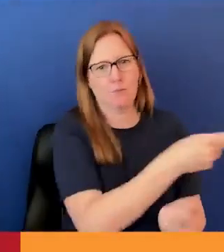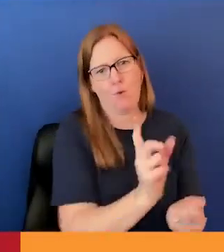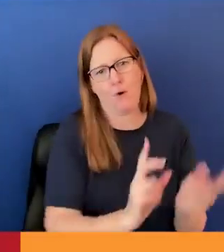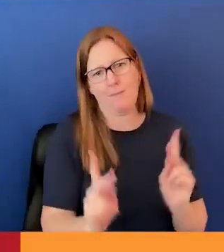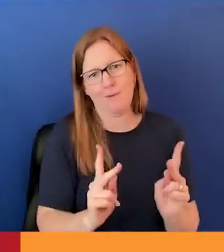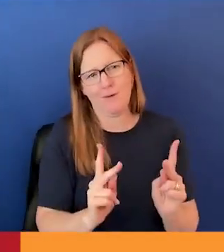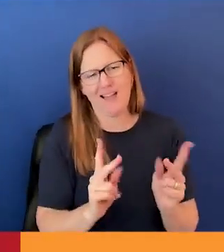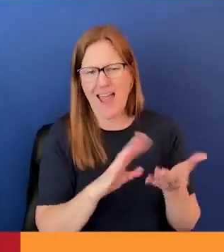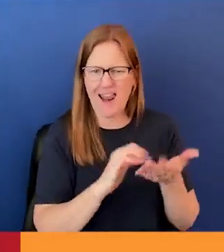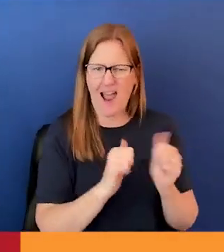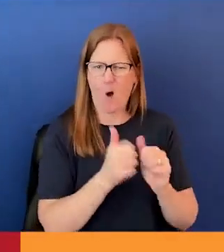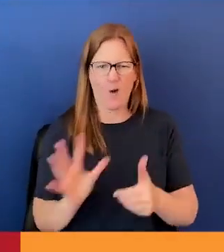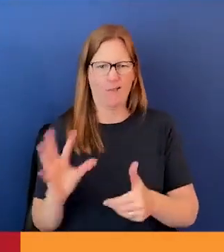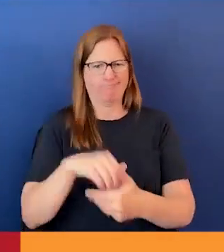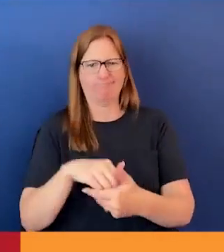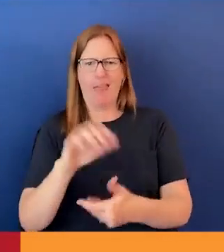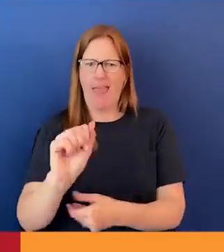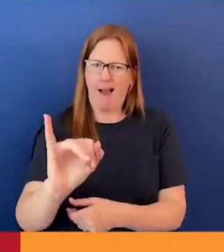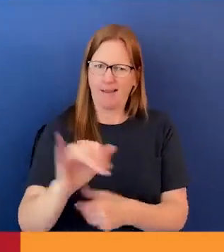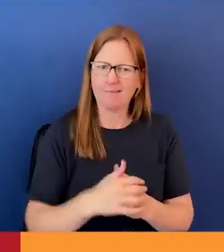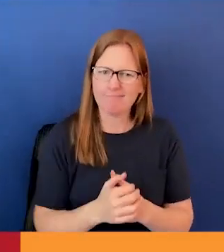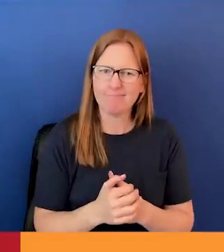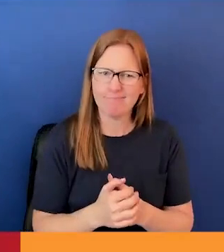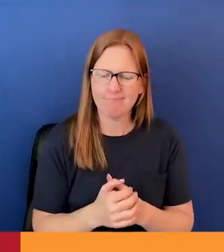So, the growing gap threatens the health, safety,